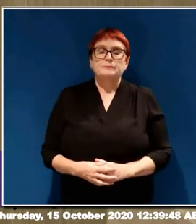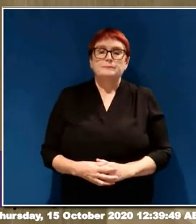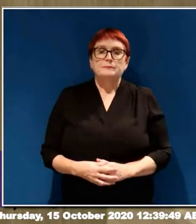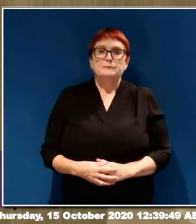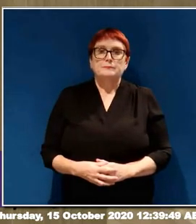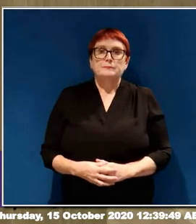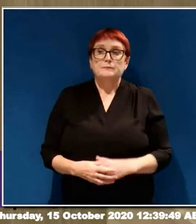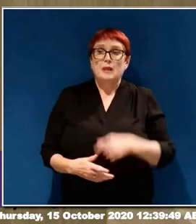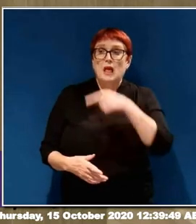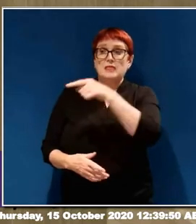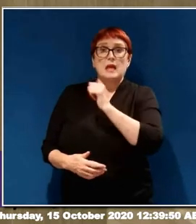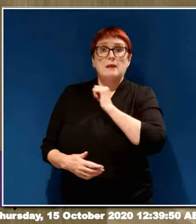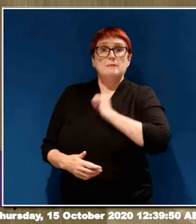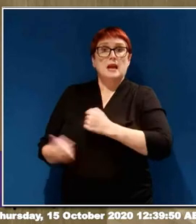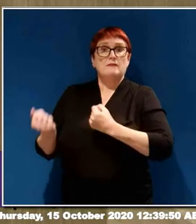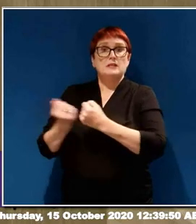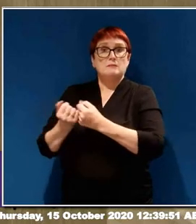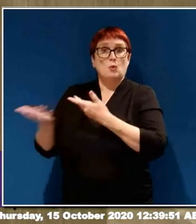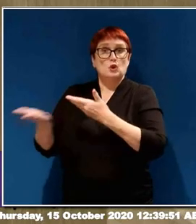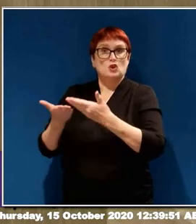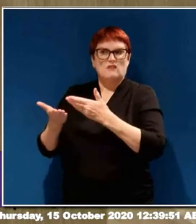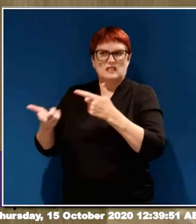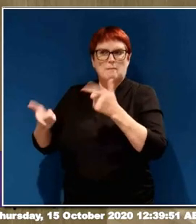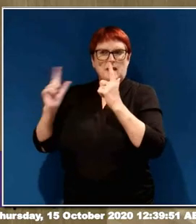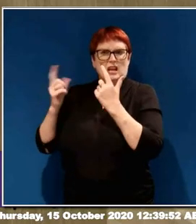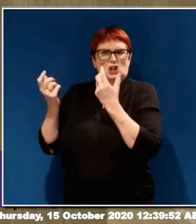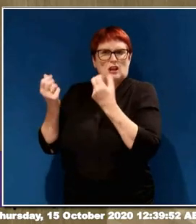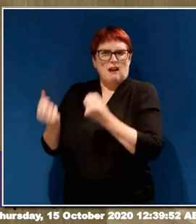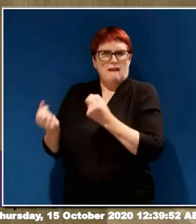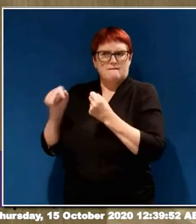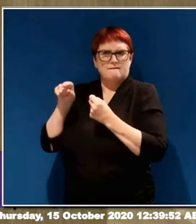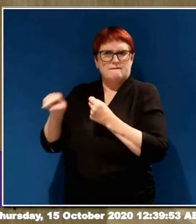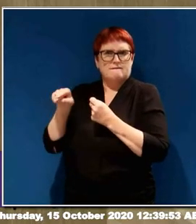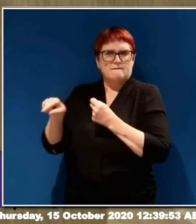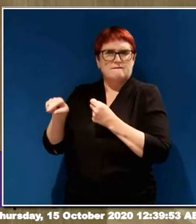That person would be the one who would deal with that.